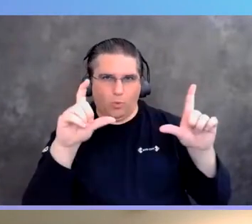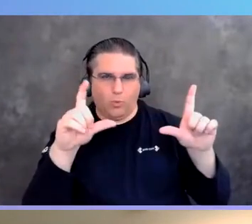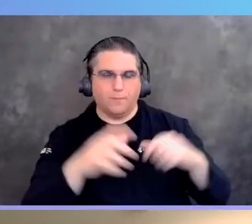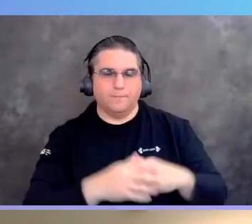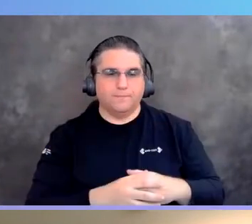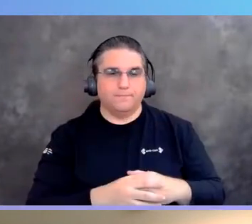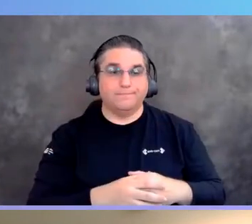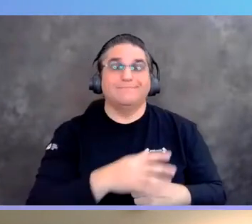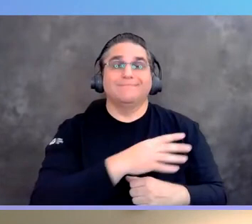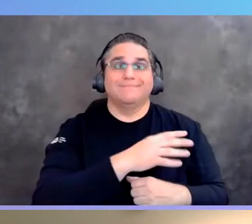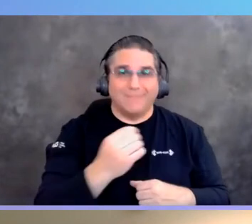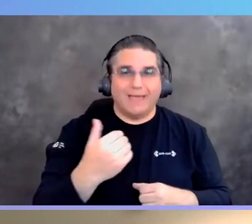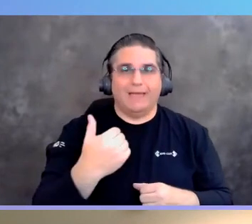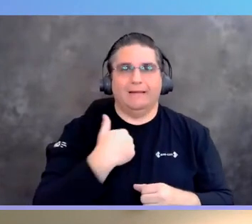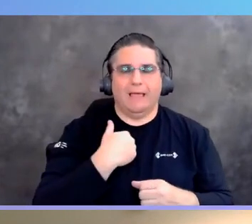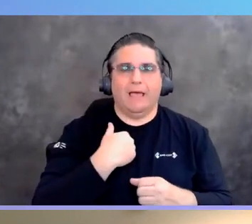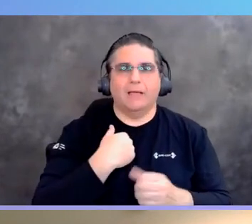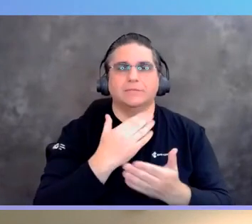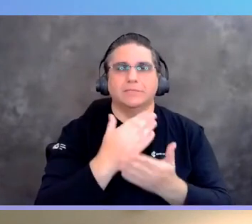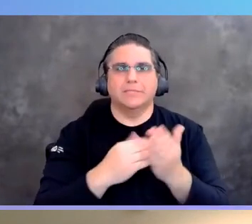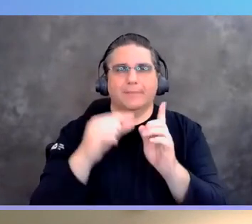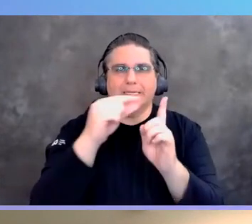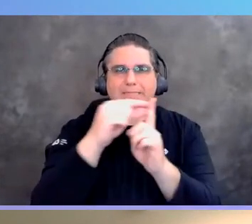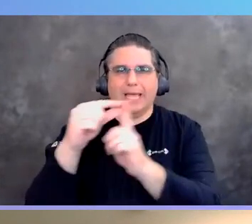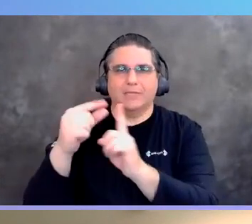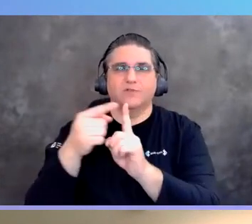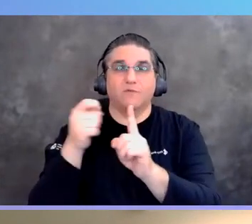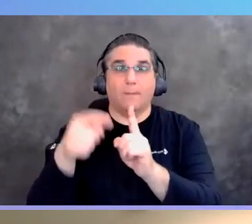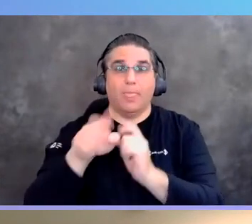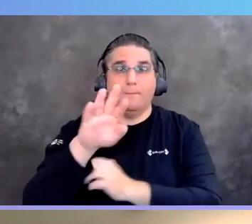text from the blog that references the image. This text